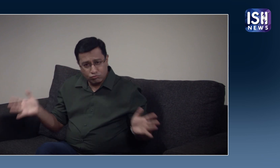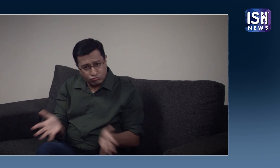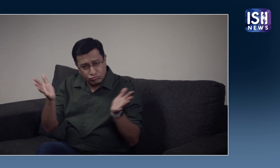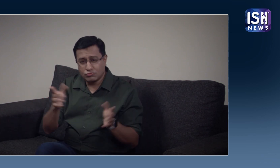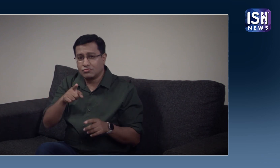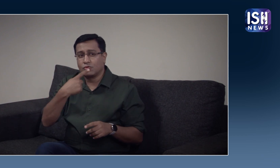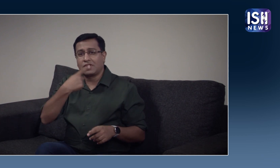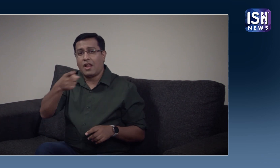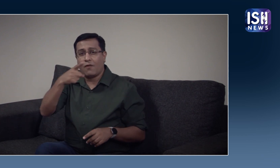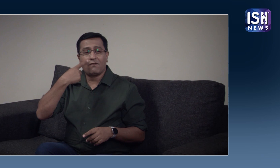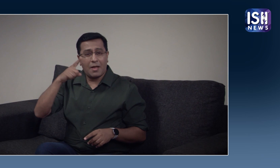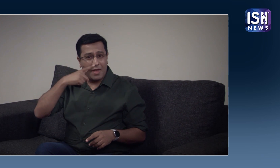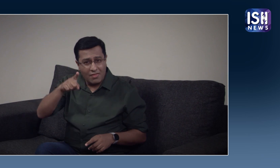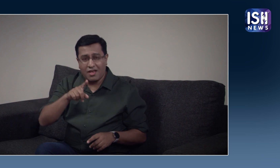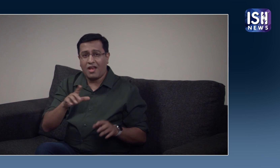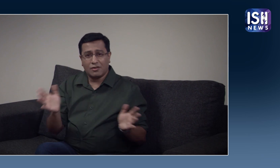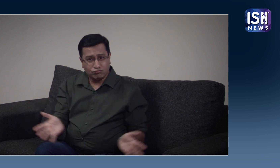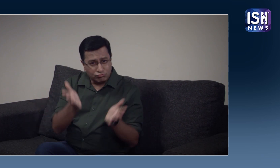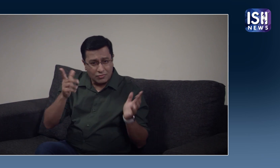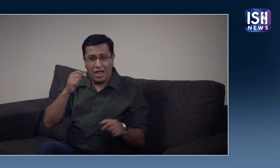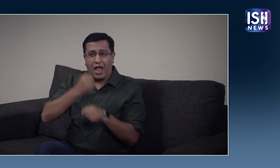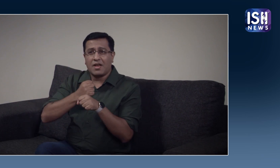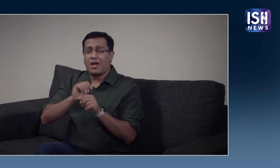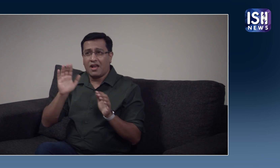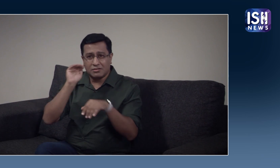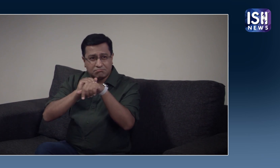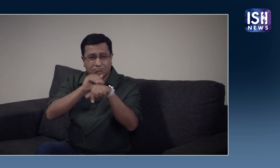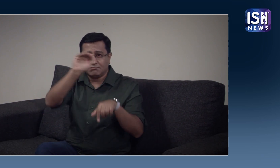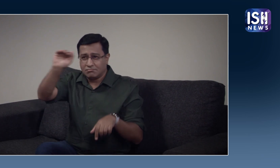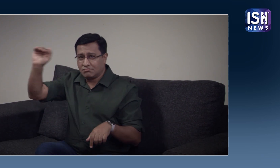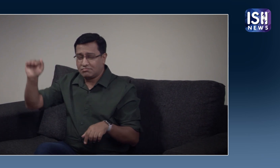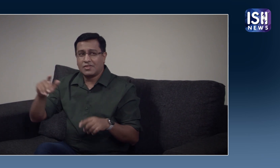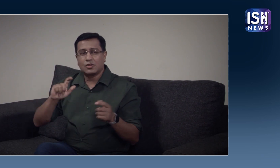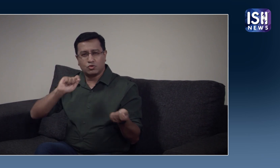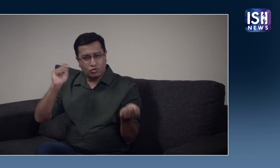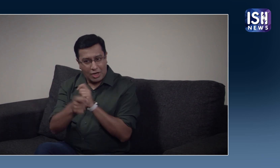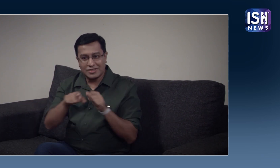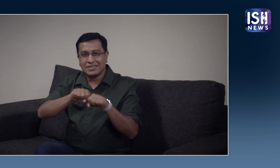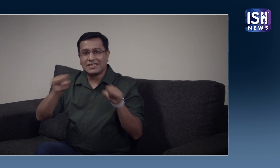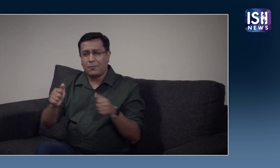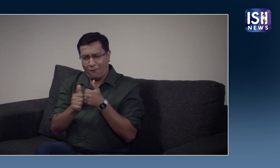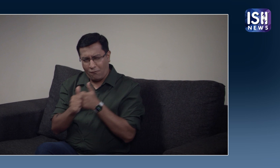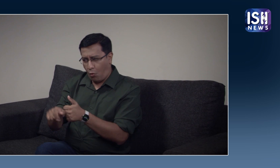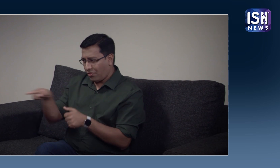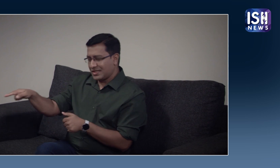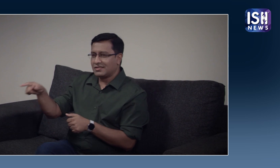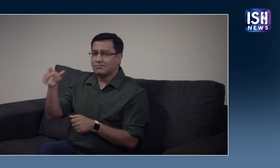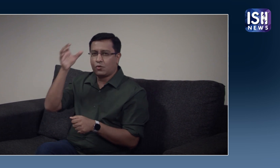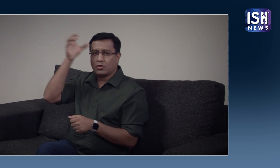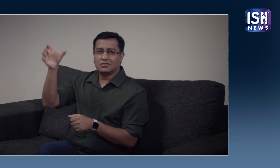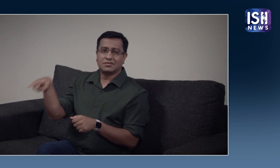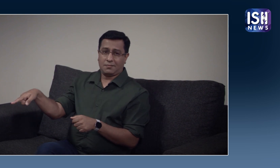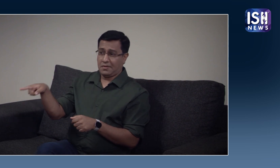I strongly encourage you to tell your parents and remind your Government to change the System to follow this Educational concept.